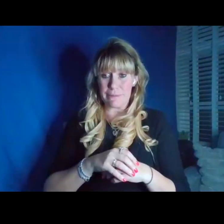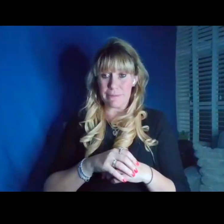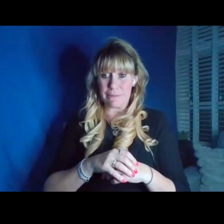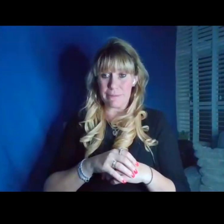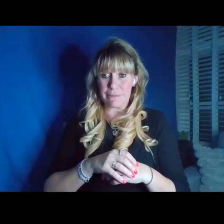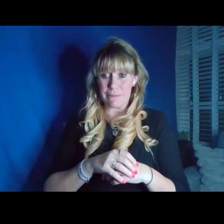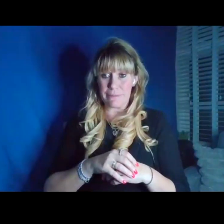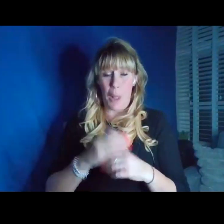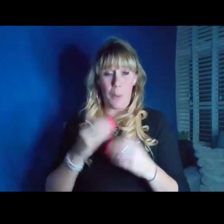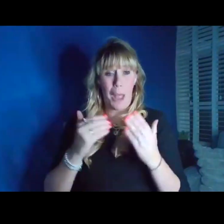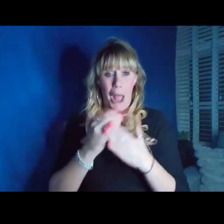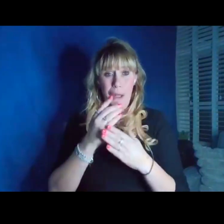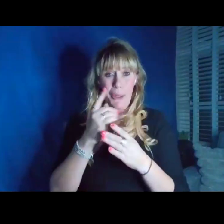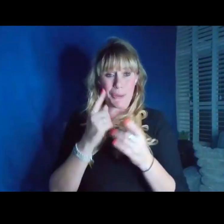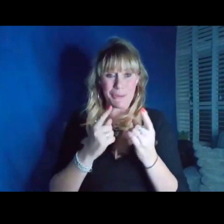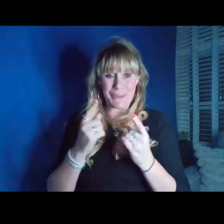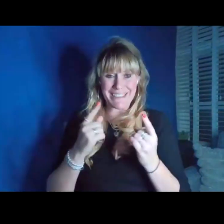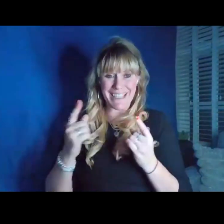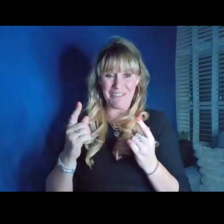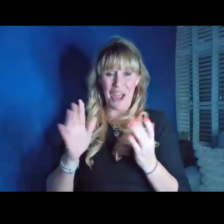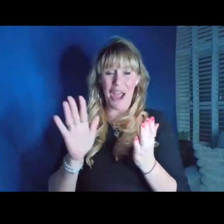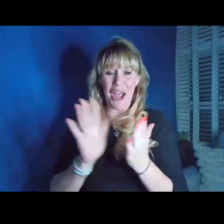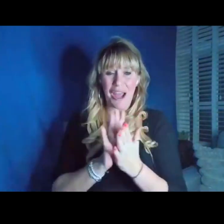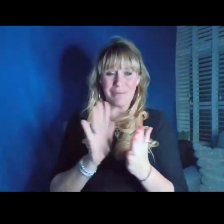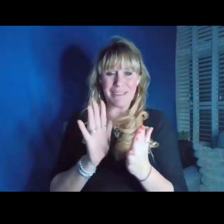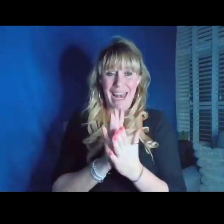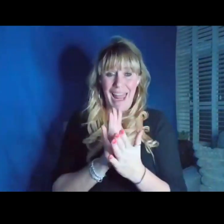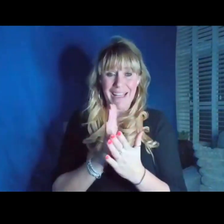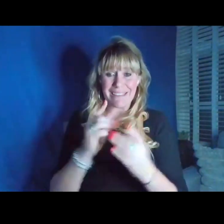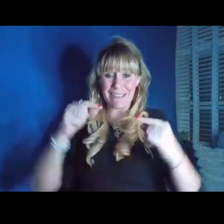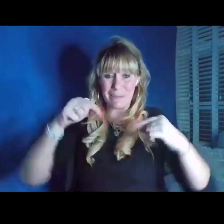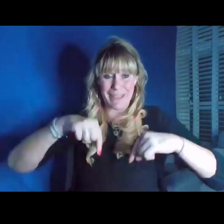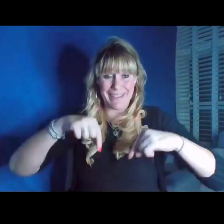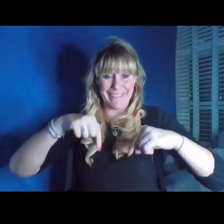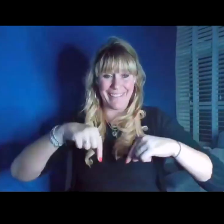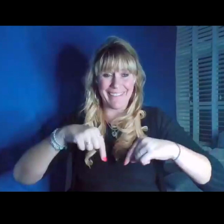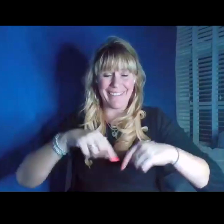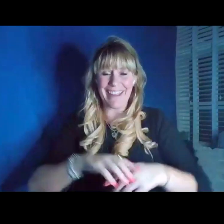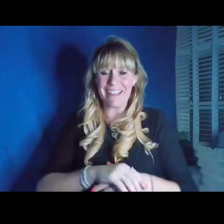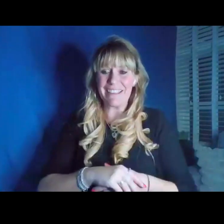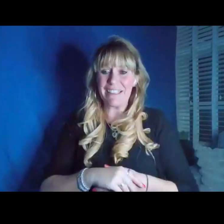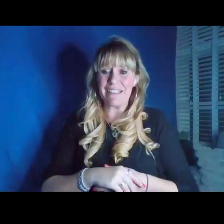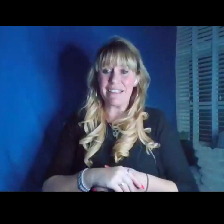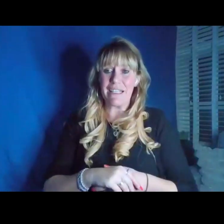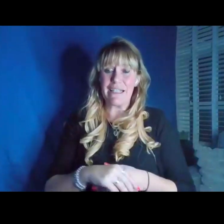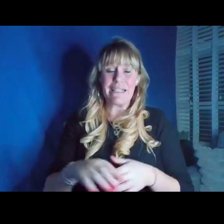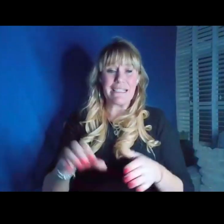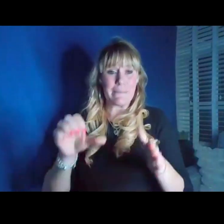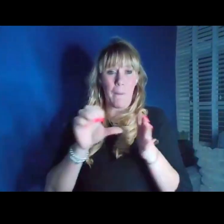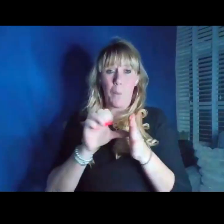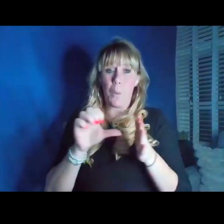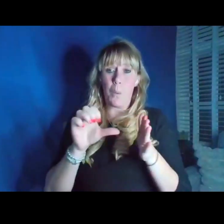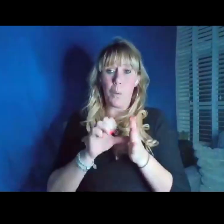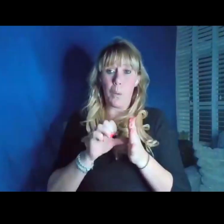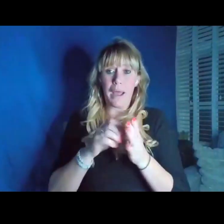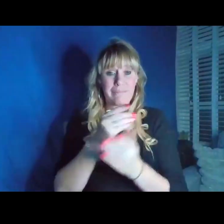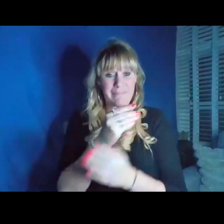to each other I am so delighted to be back. It's been a hard one some of you know.